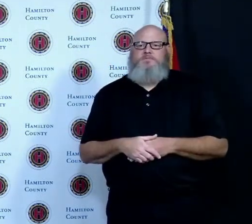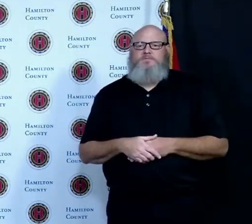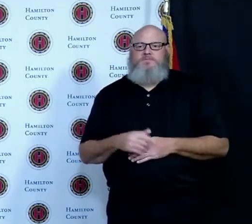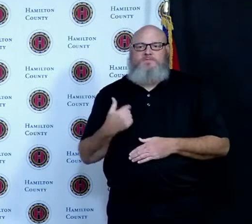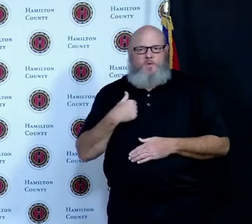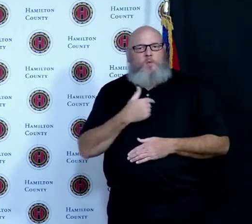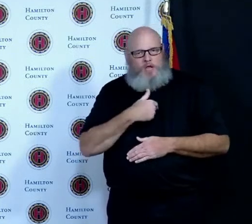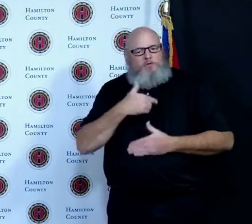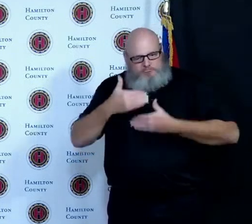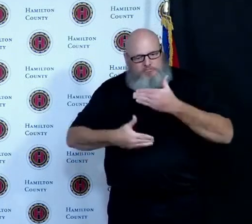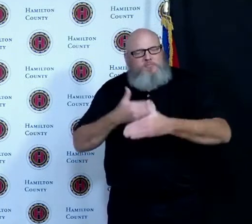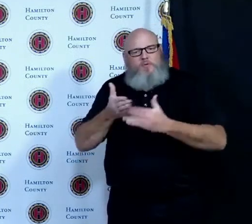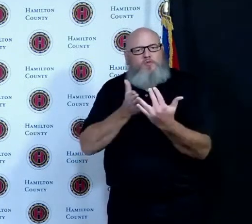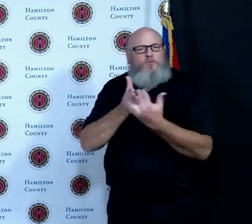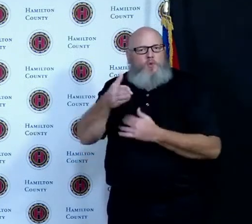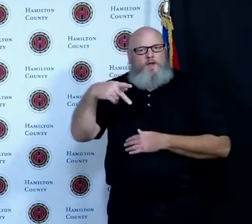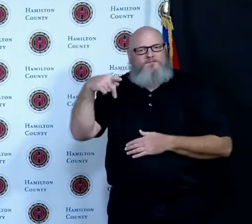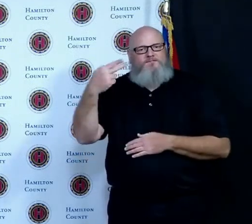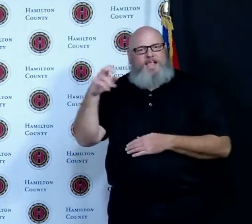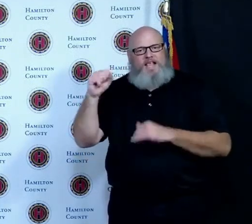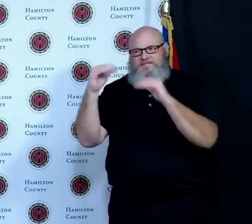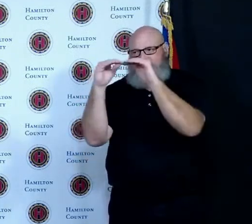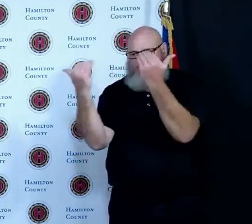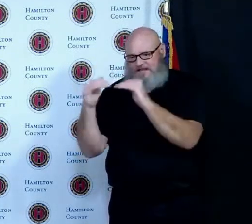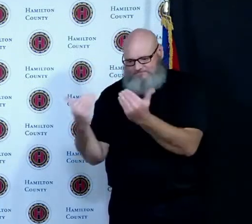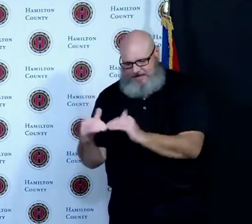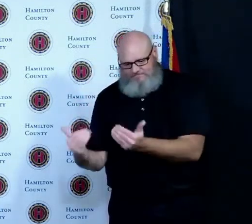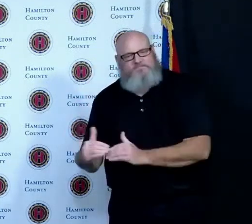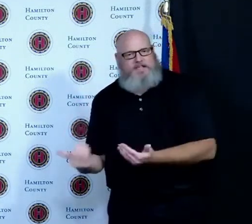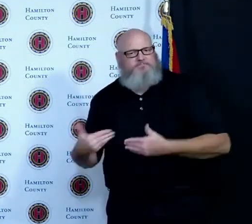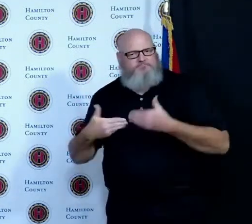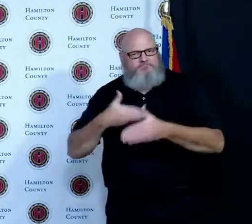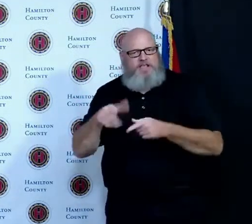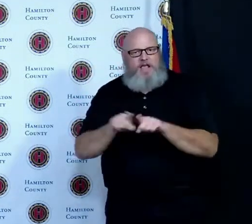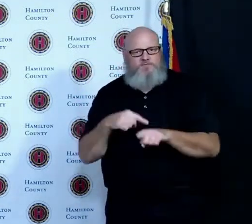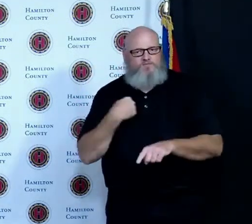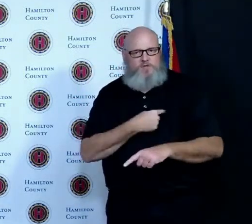in the one thing and you've both mentioned it that we can control is the amount of vaccine